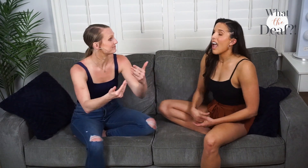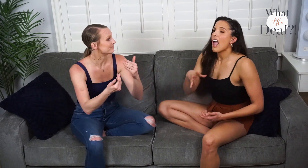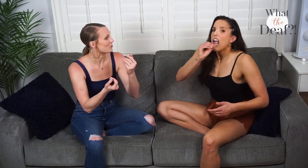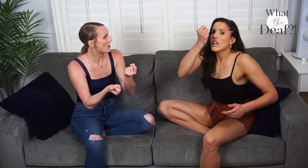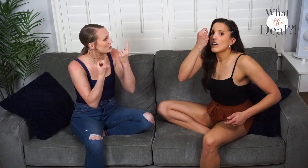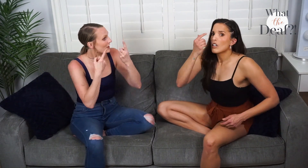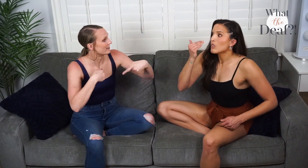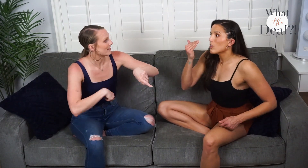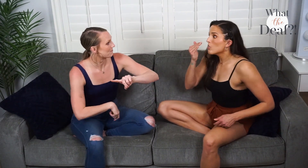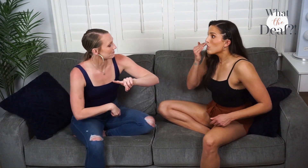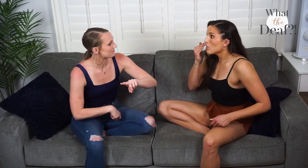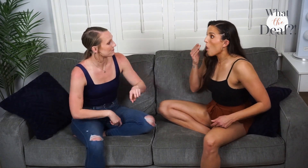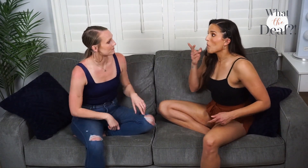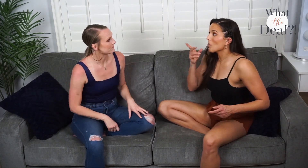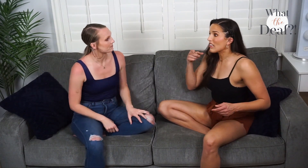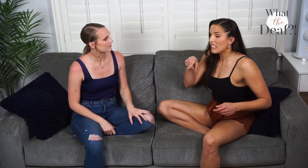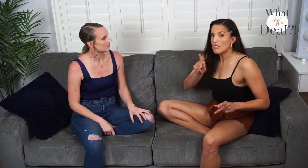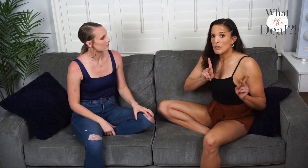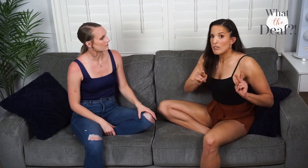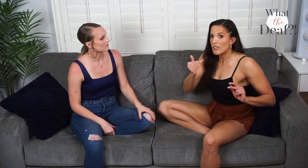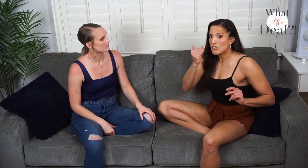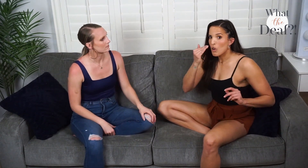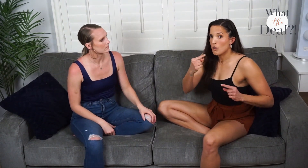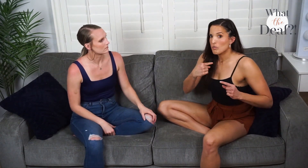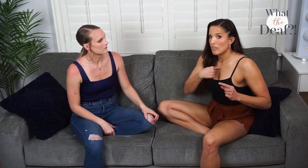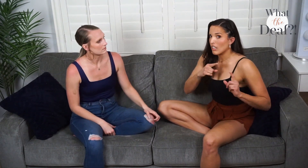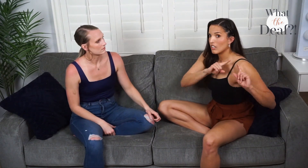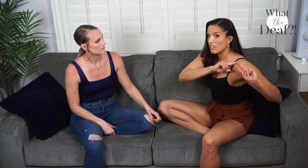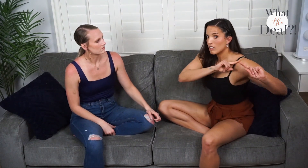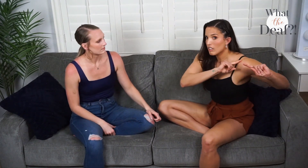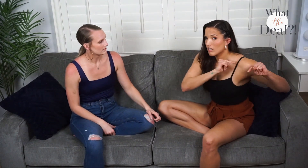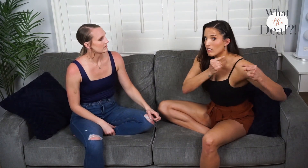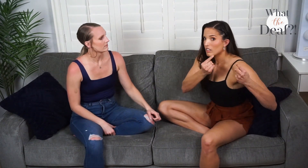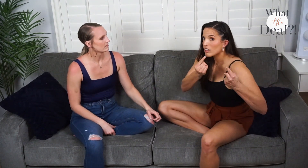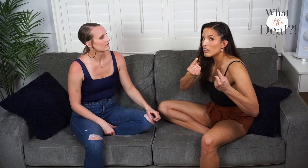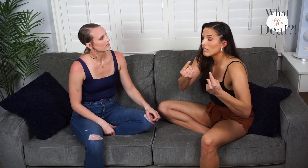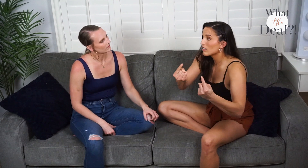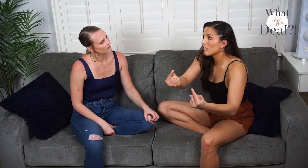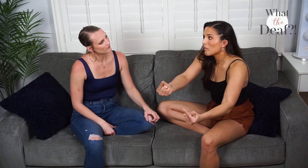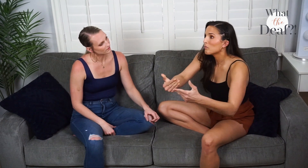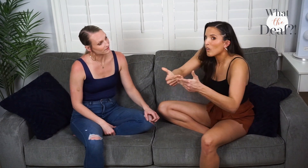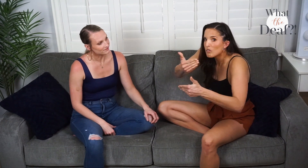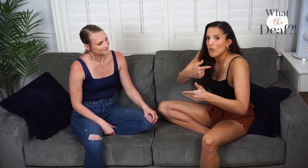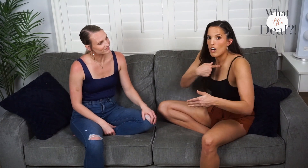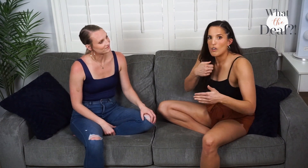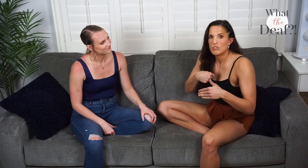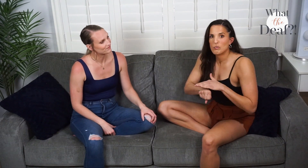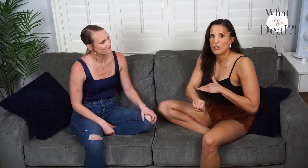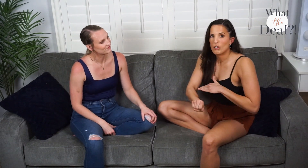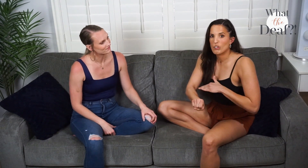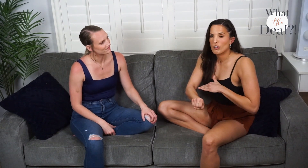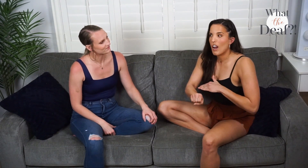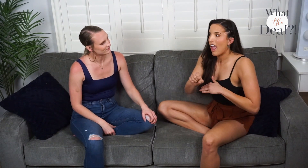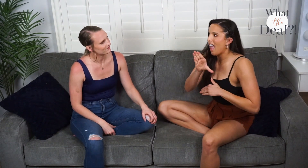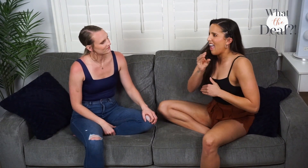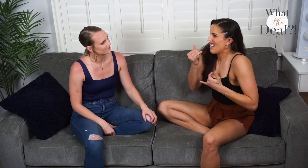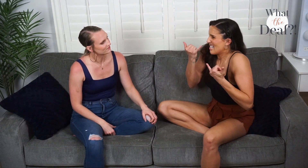and understood them. - And, also these people have known me my entire life even before I was born.